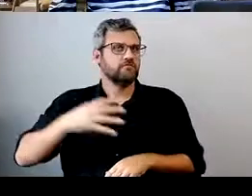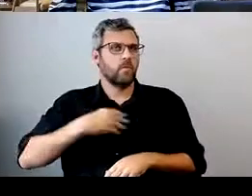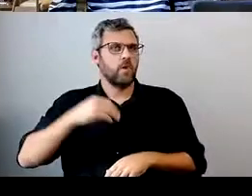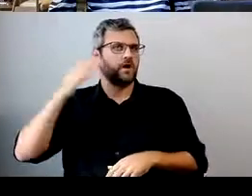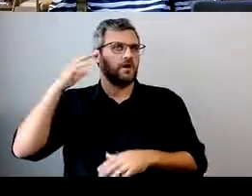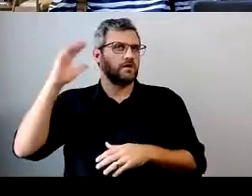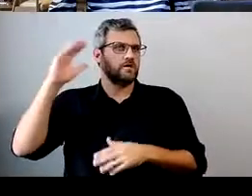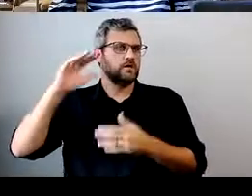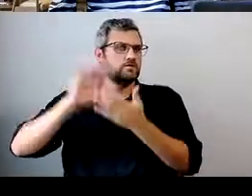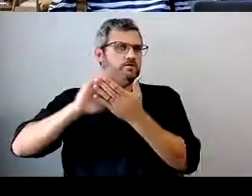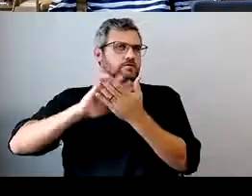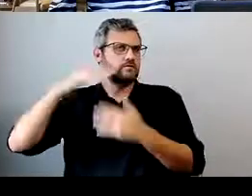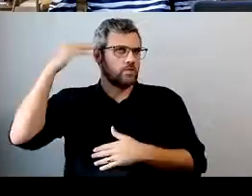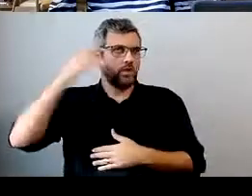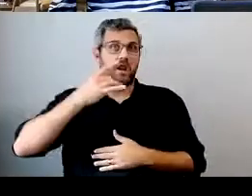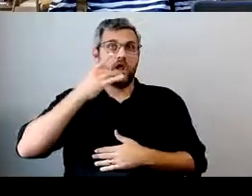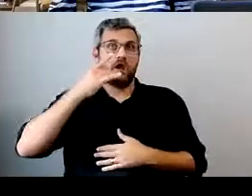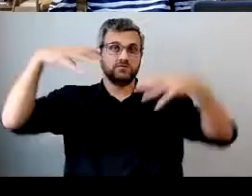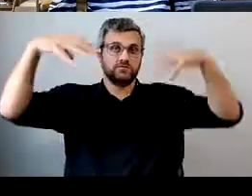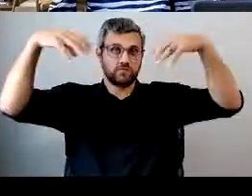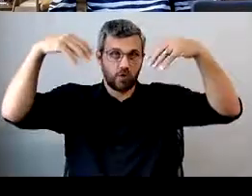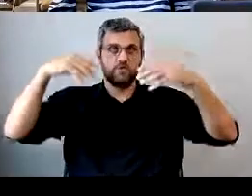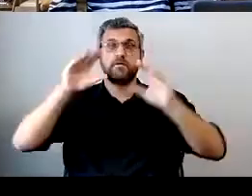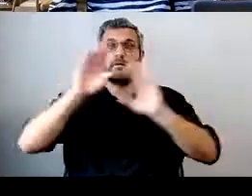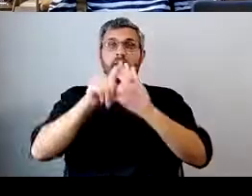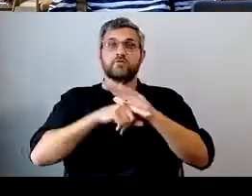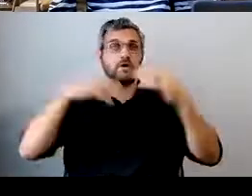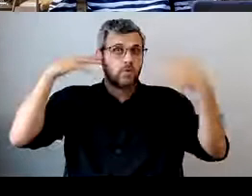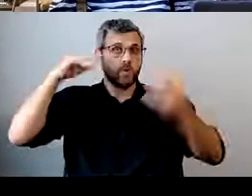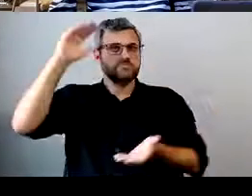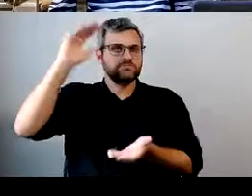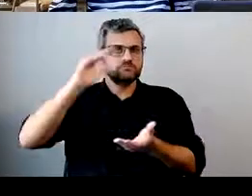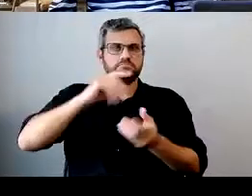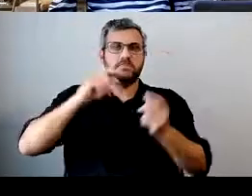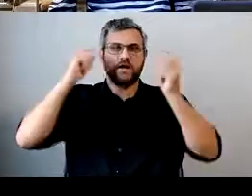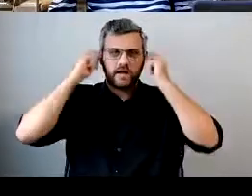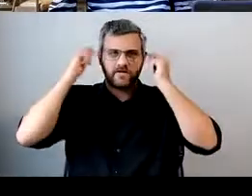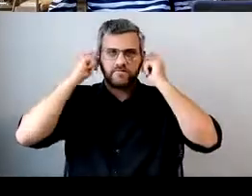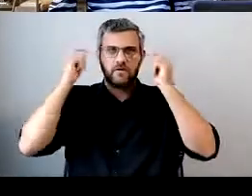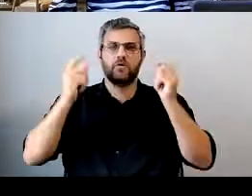dim or softer lighting, reduced background noise. I'm seeing a lot headphones, structured environment.